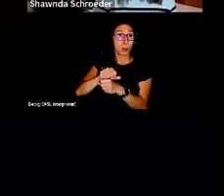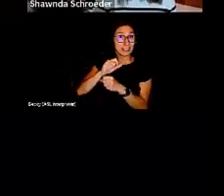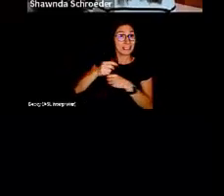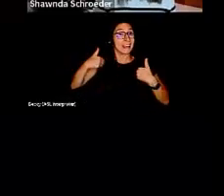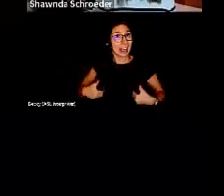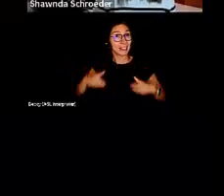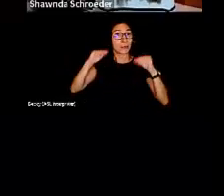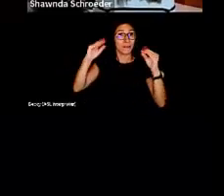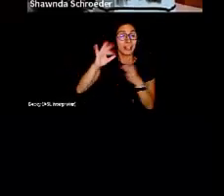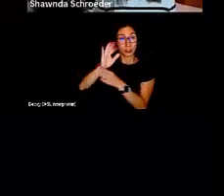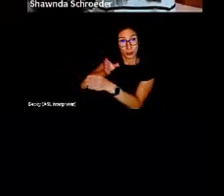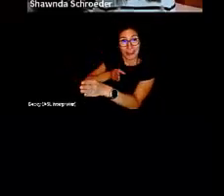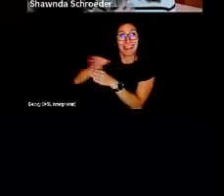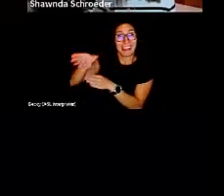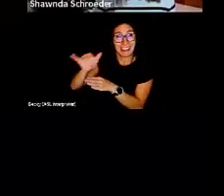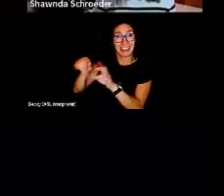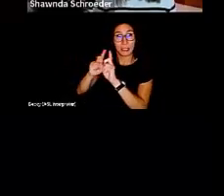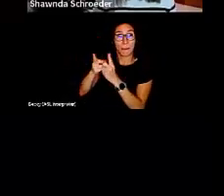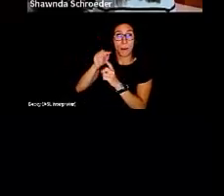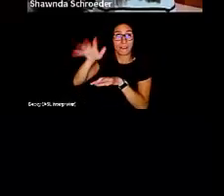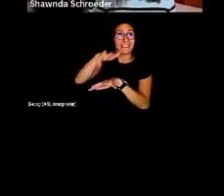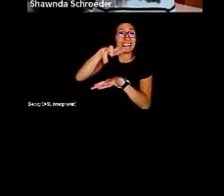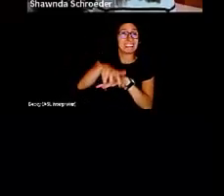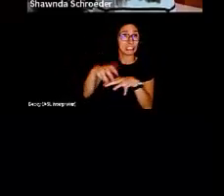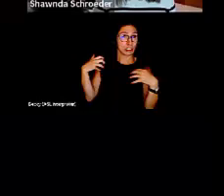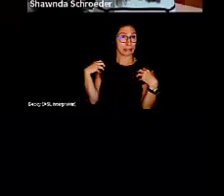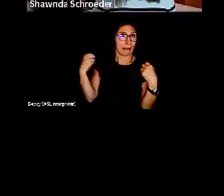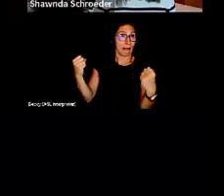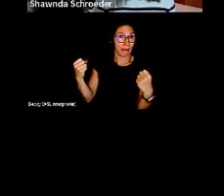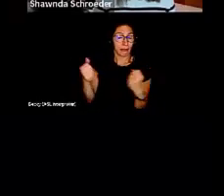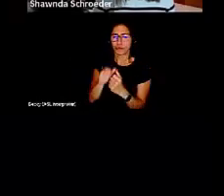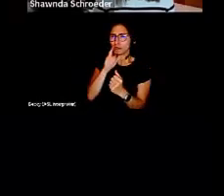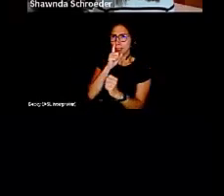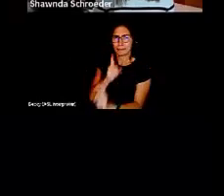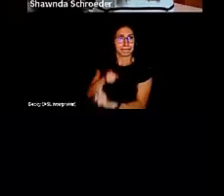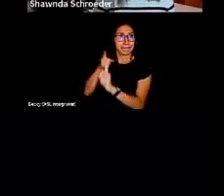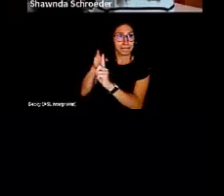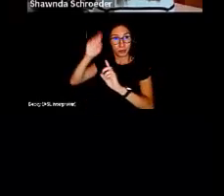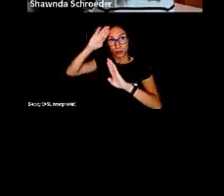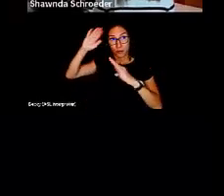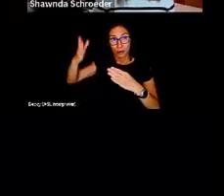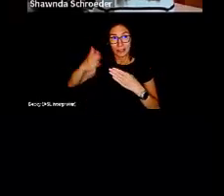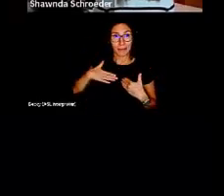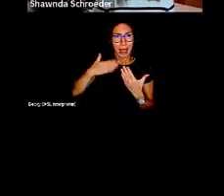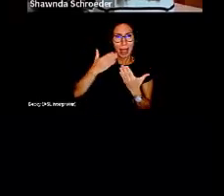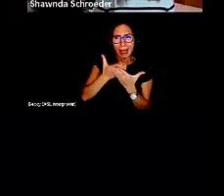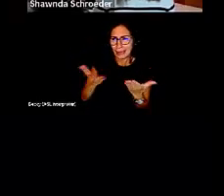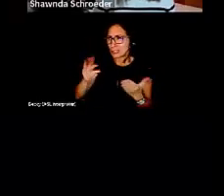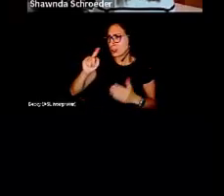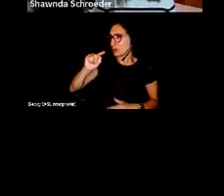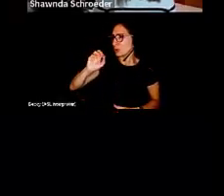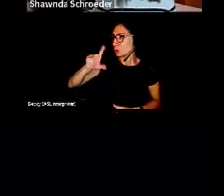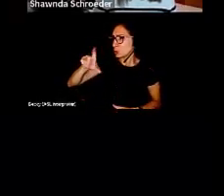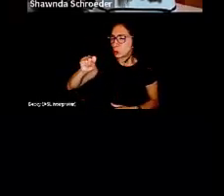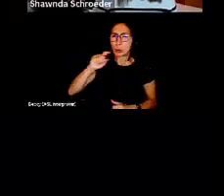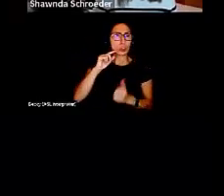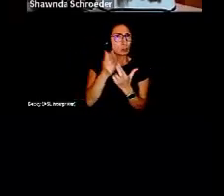of Indigenous Health really trying to focus my tools and resources for students and offer them knowledge